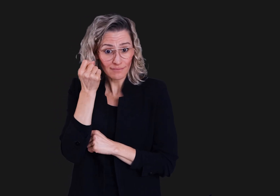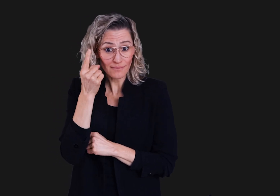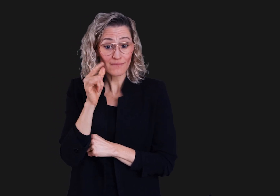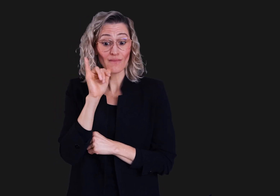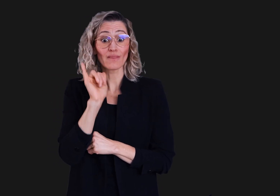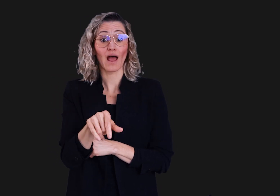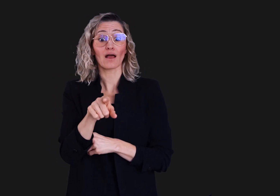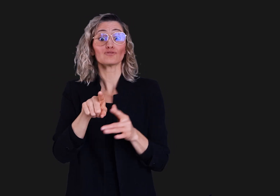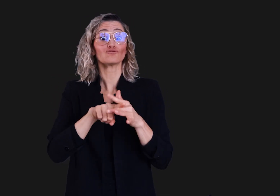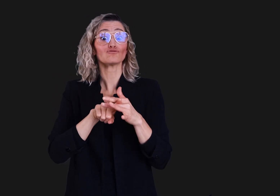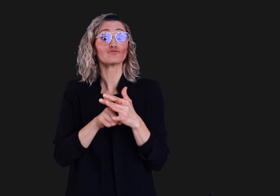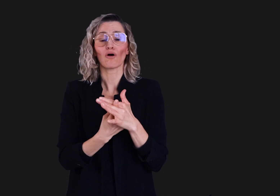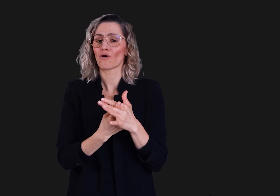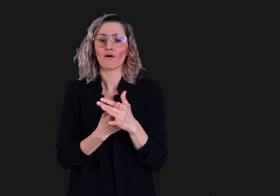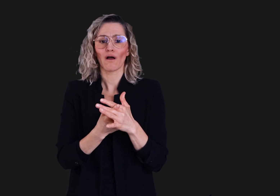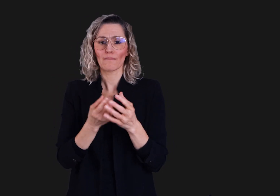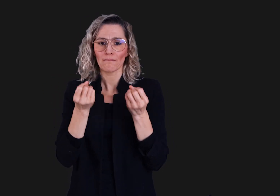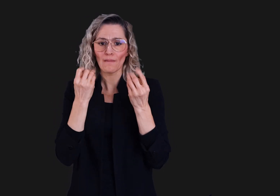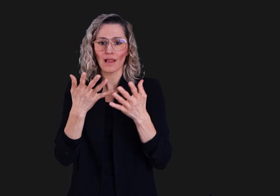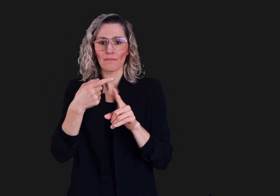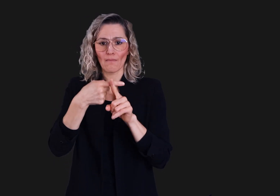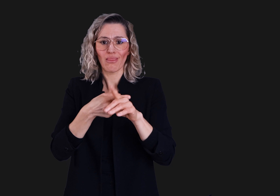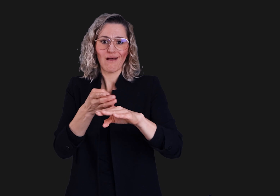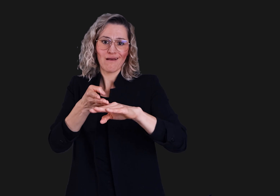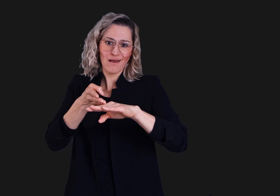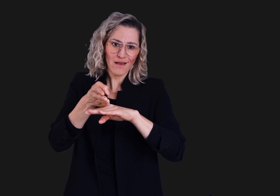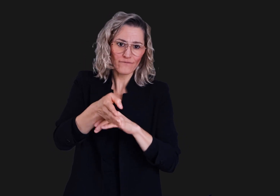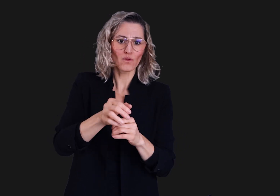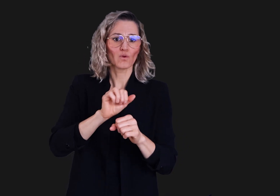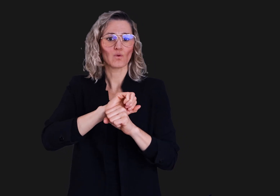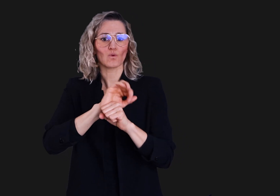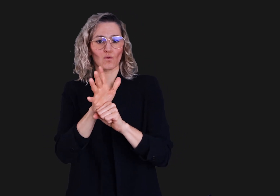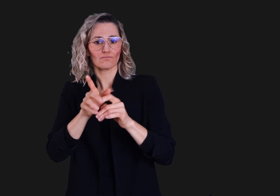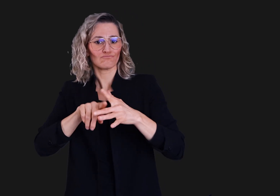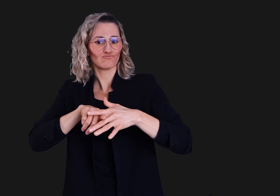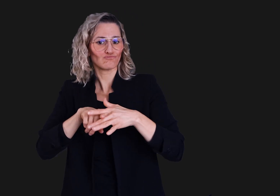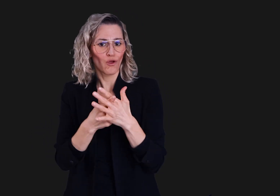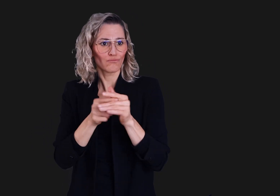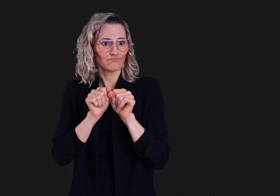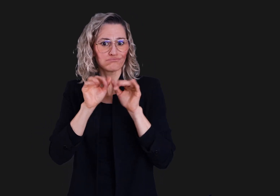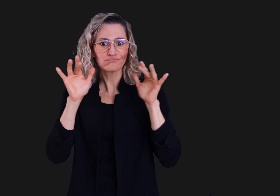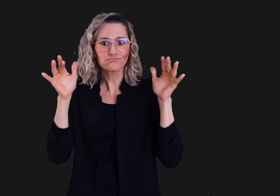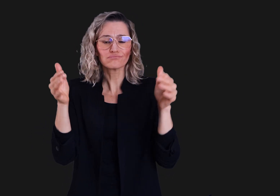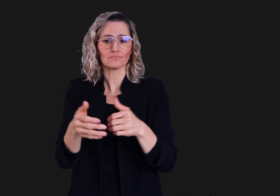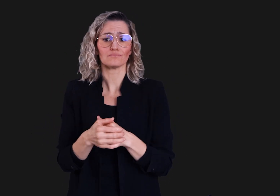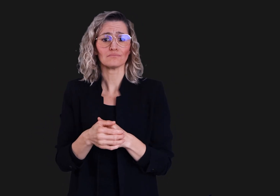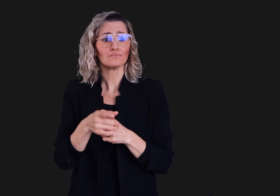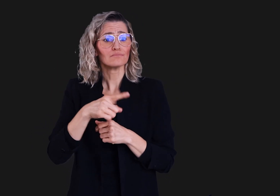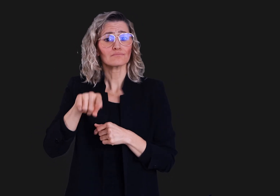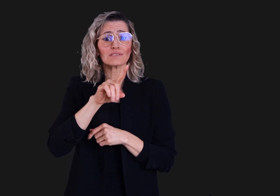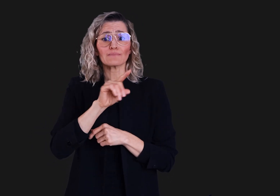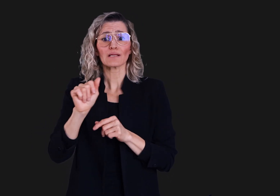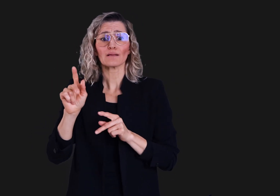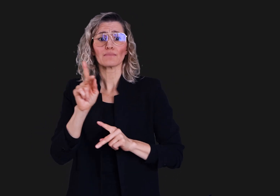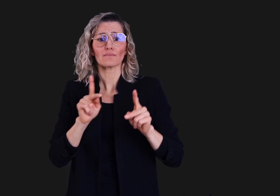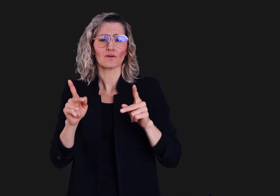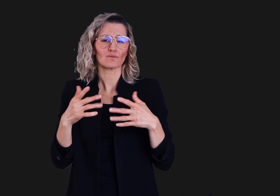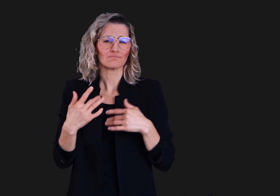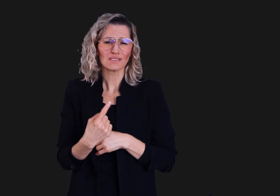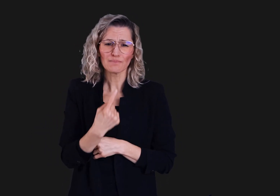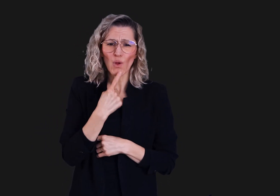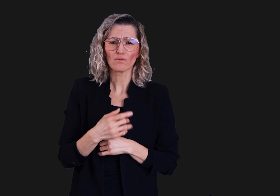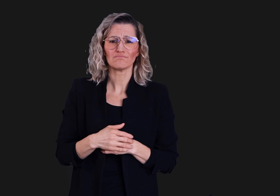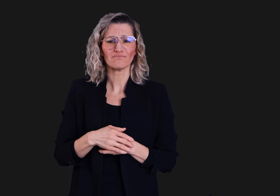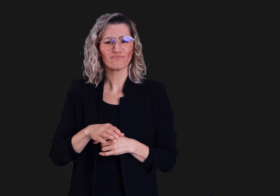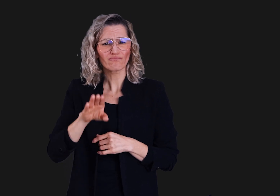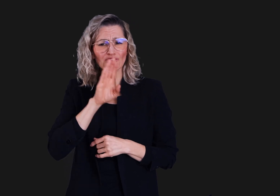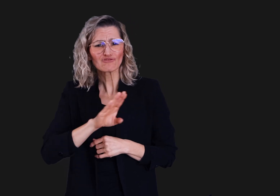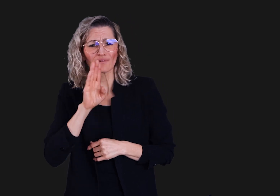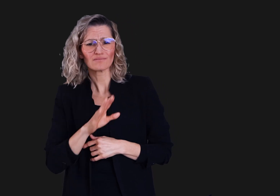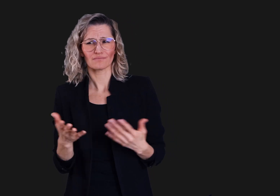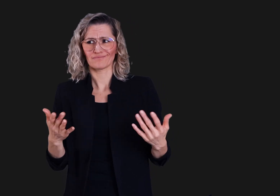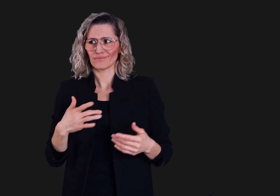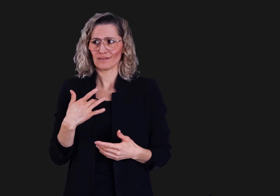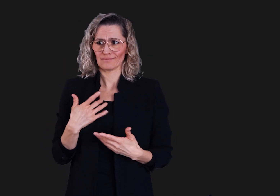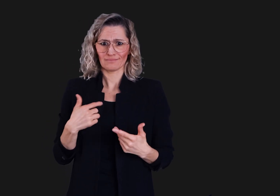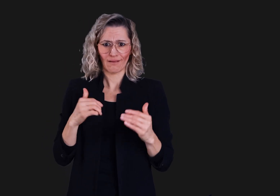This was many months after COVID-19 began. This disappointed people with disabilities. It made them feel frustrated.